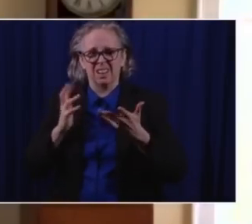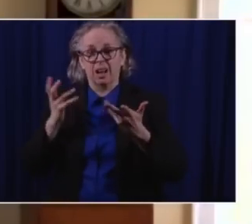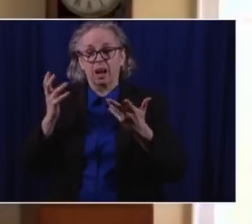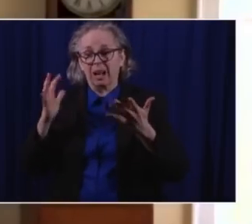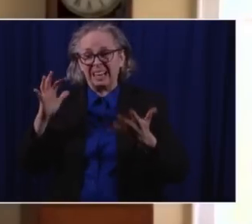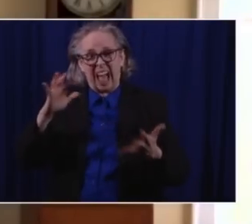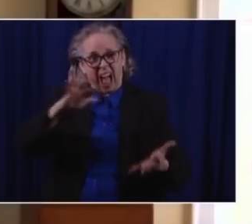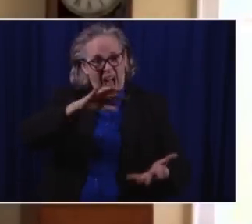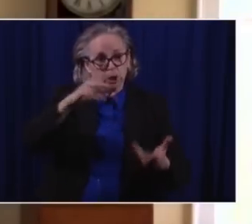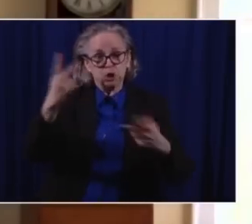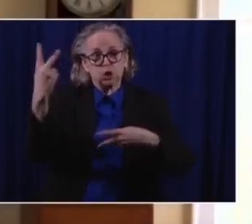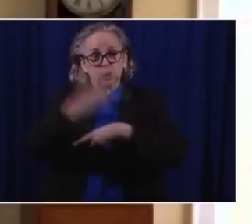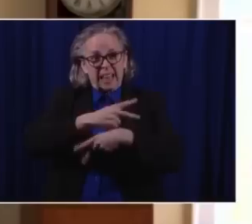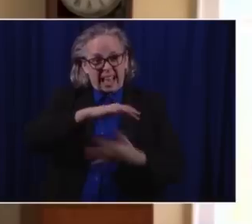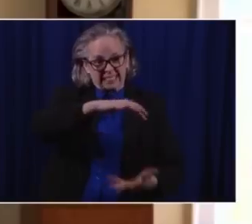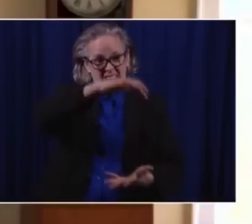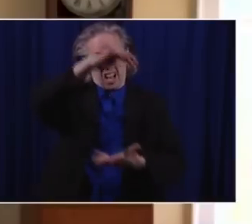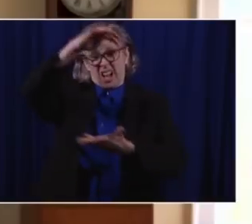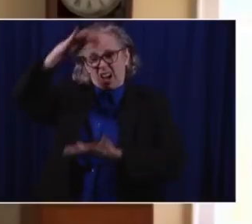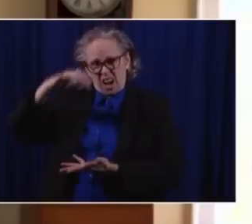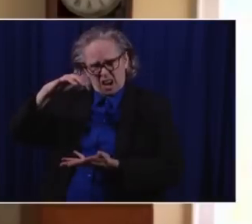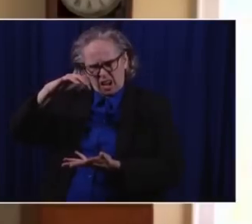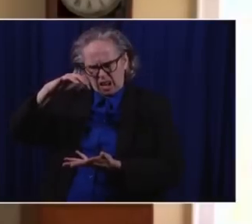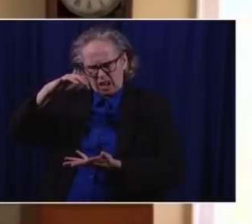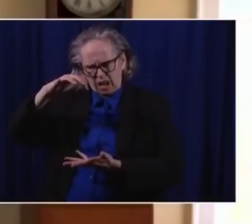reporting did not go in for 2